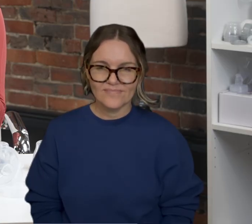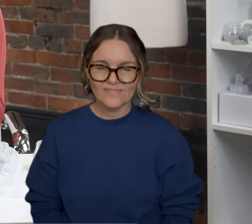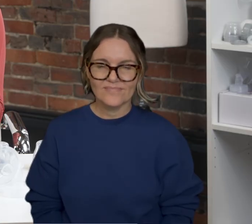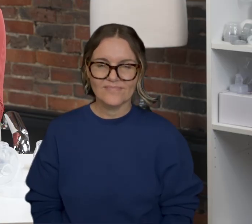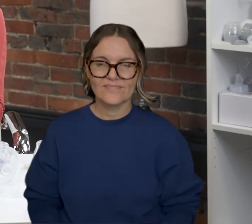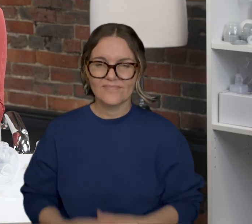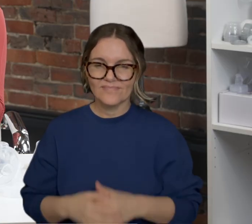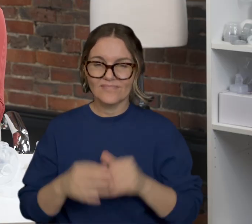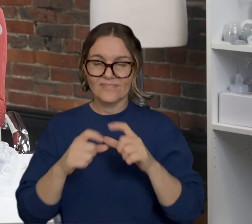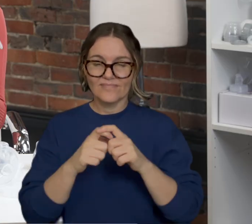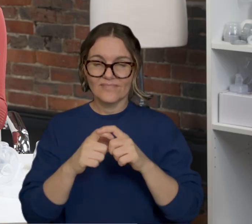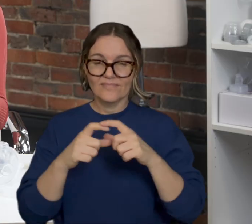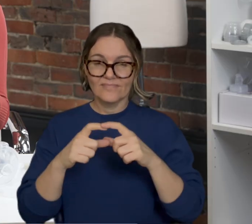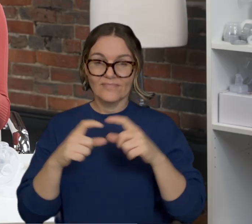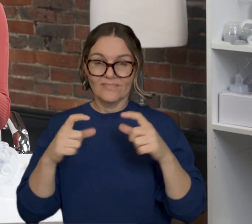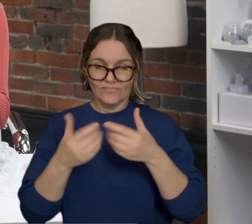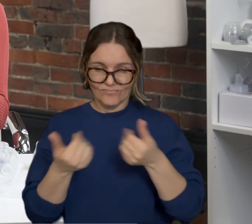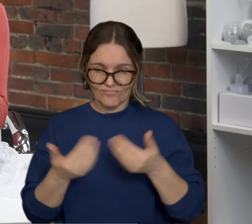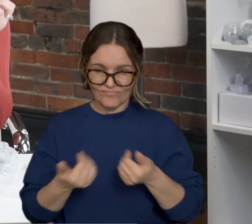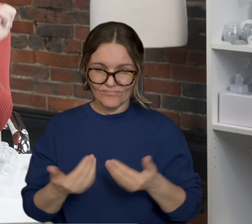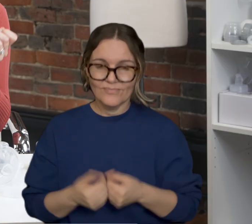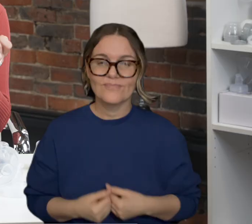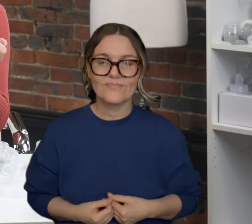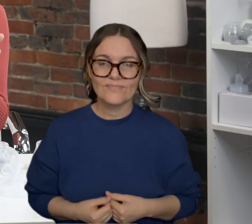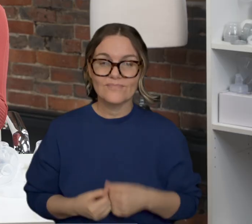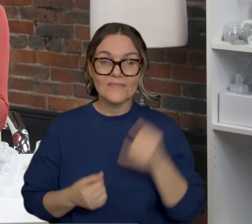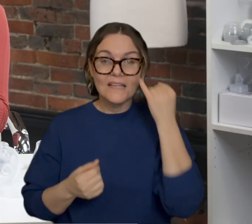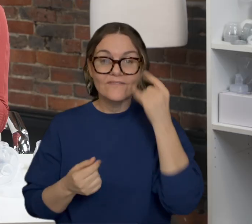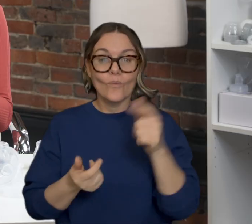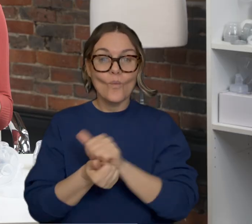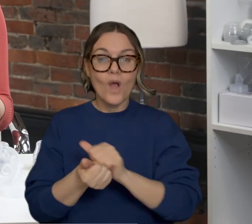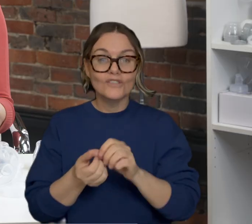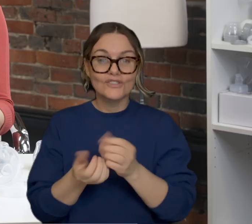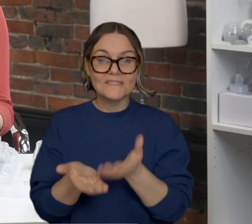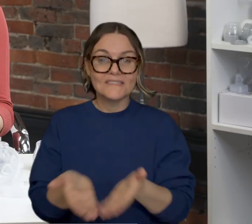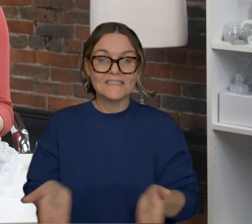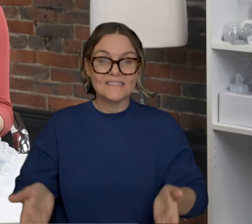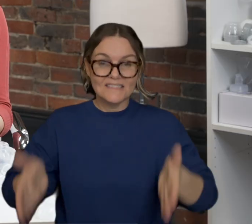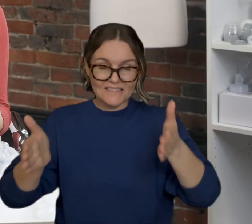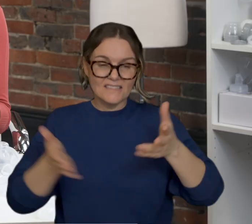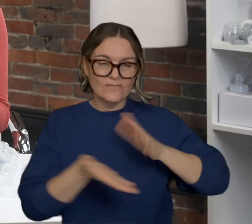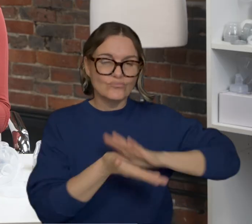again pulling from the base and also taking apart the backflow protector to all three pieces